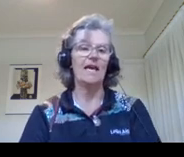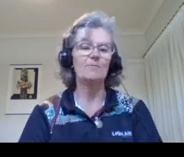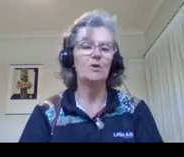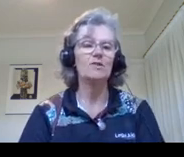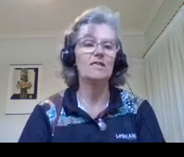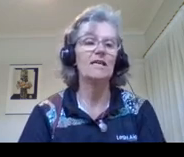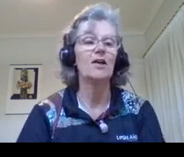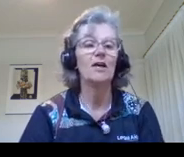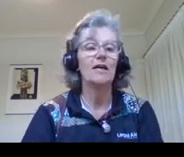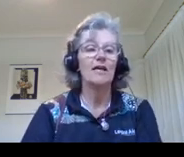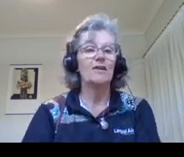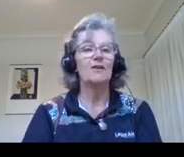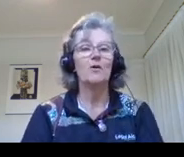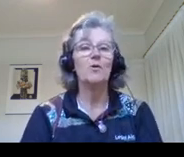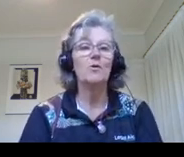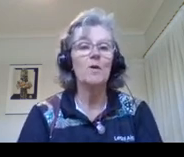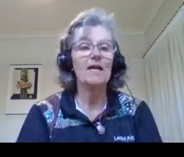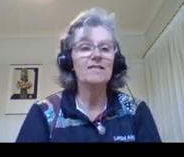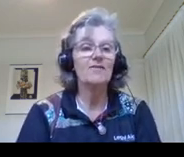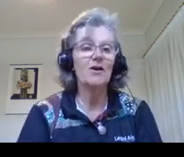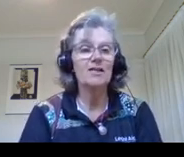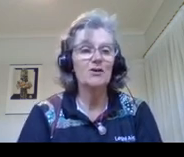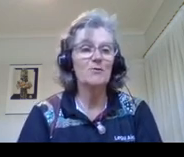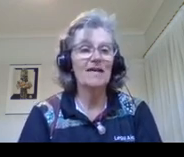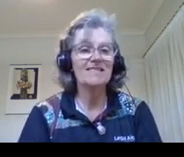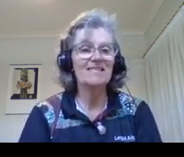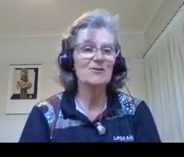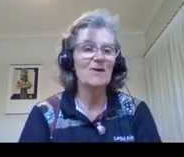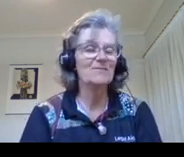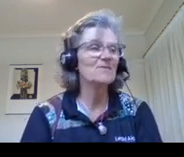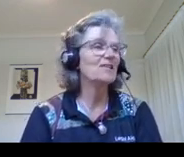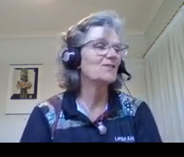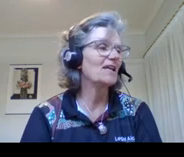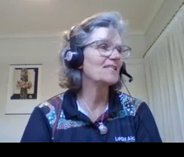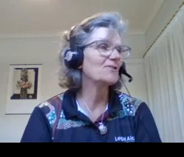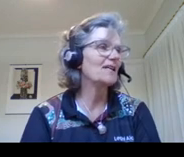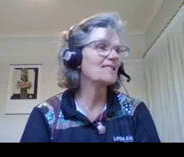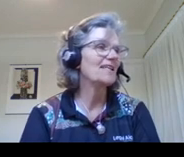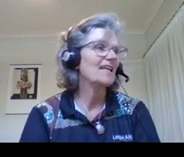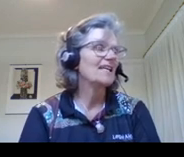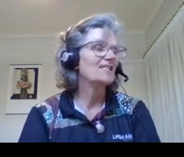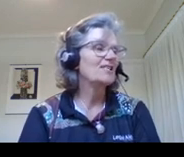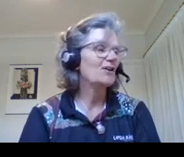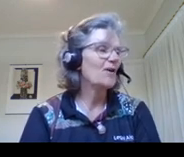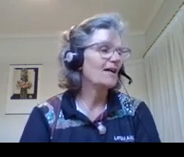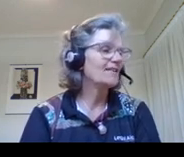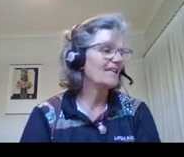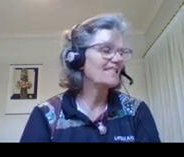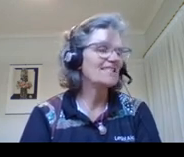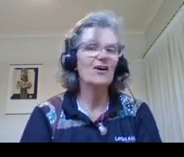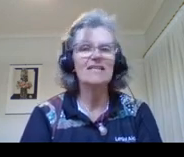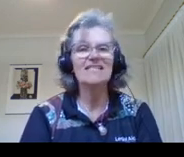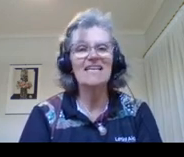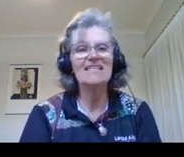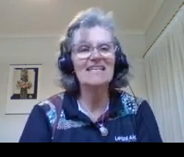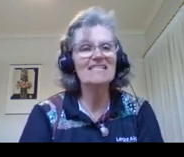because they're always finding new ways toto get to us so our next slide is our next key